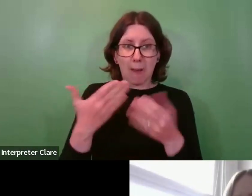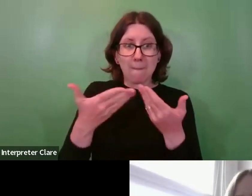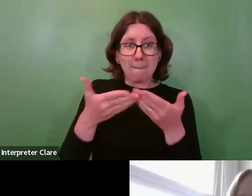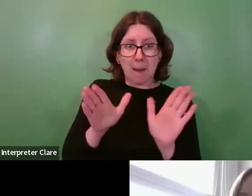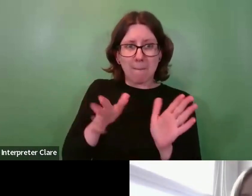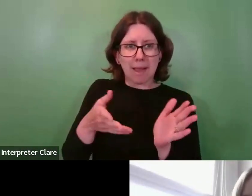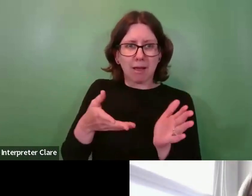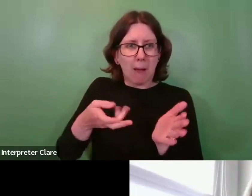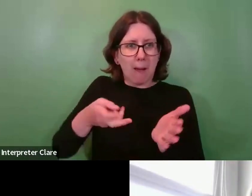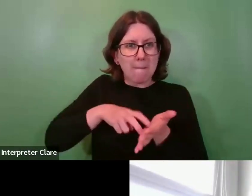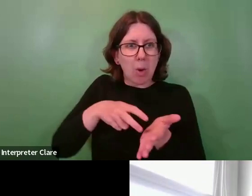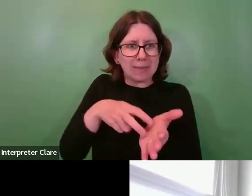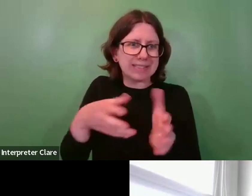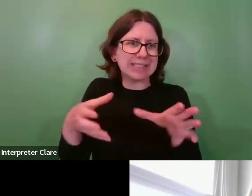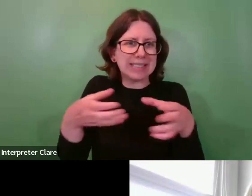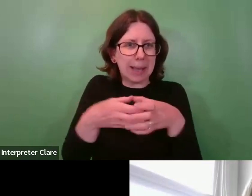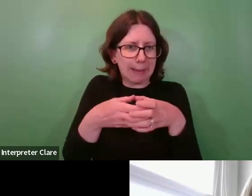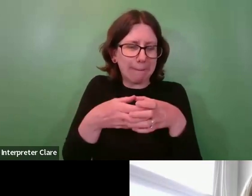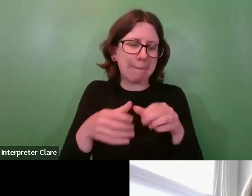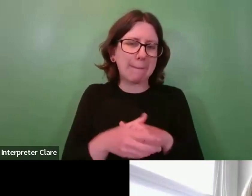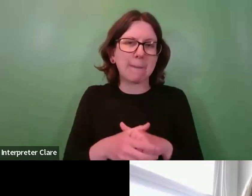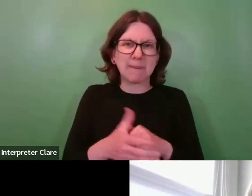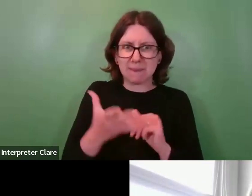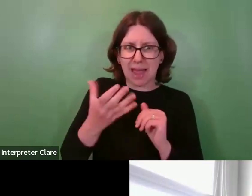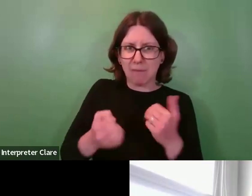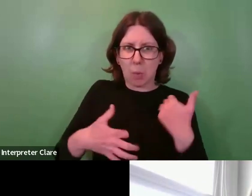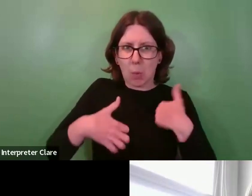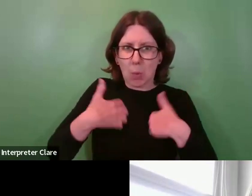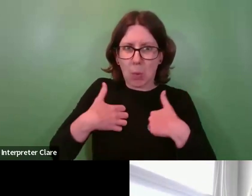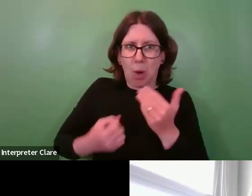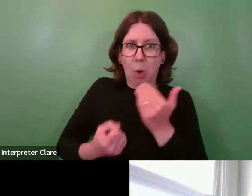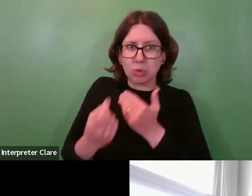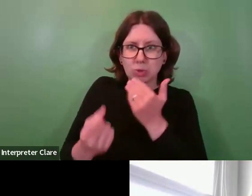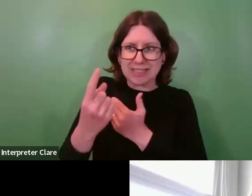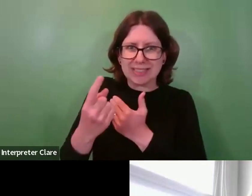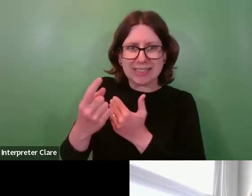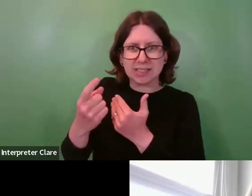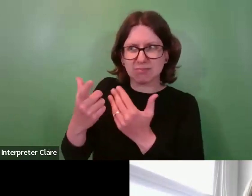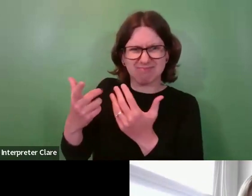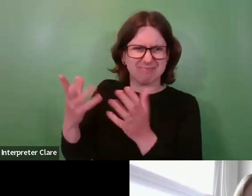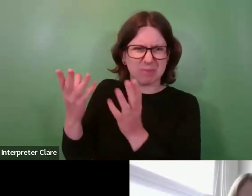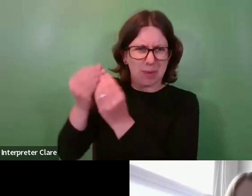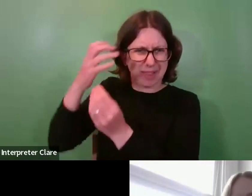and like the exciting opportunities we have across government, but I will mostly focus on DCMS.